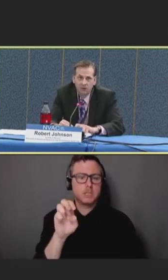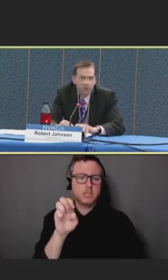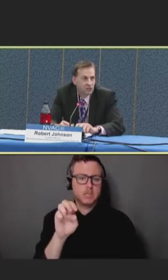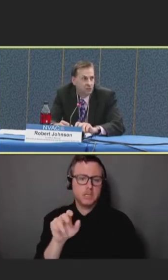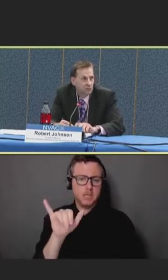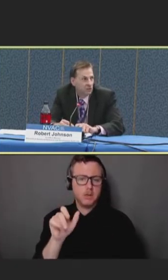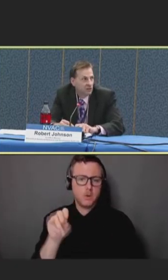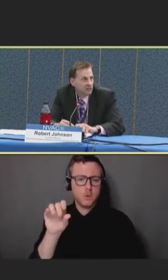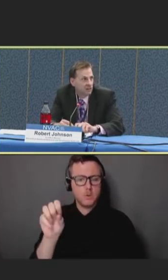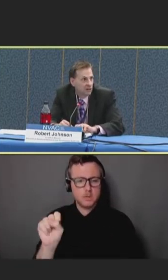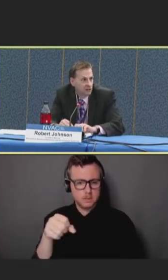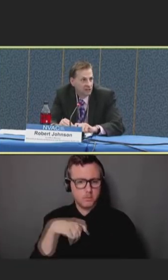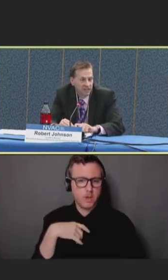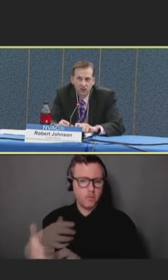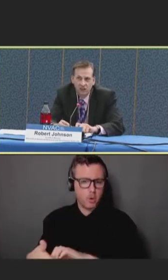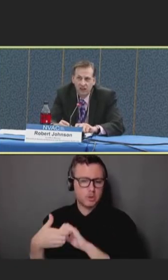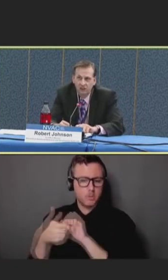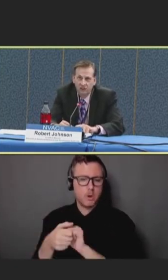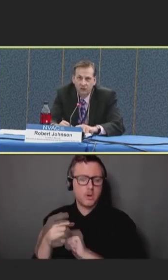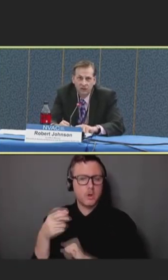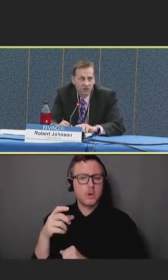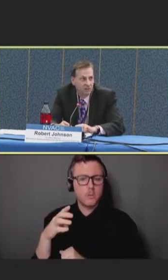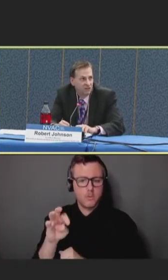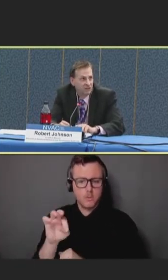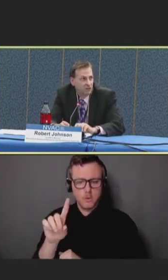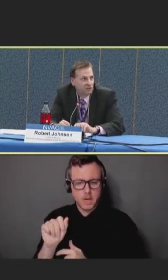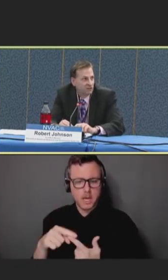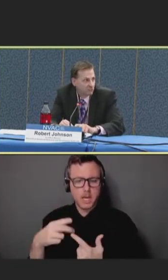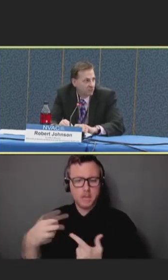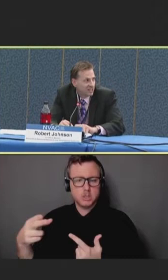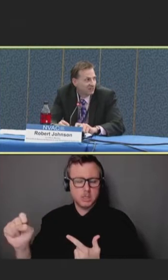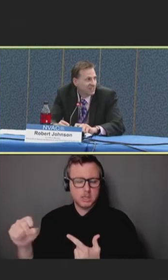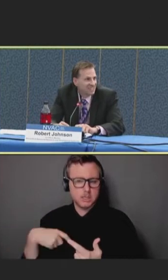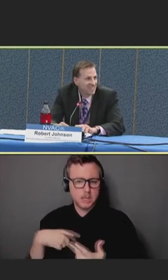partnership with BARDA and others in HHS with Bavarian Nordic for smallpox vaccine,